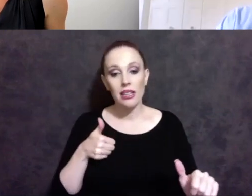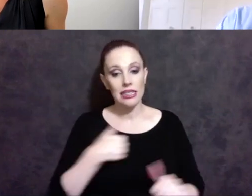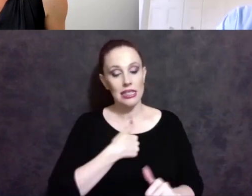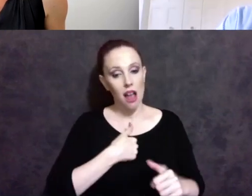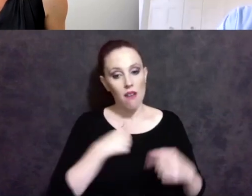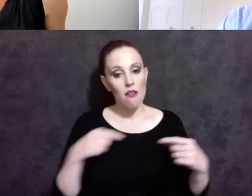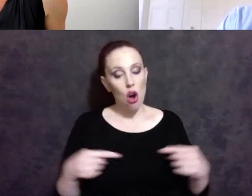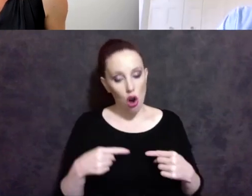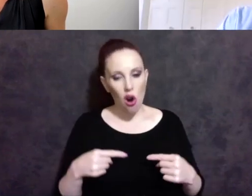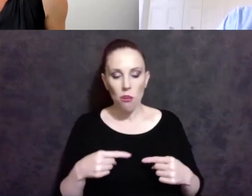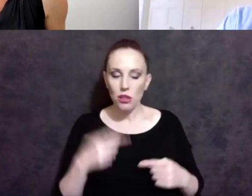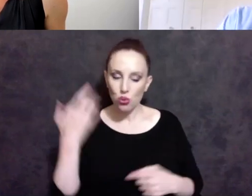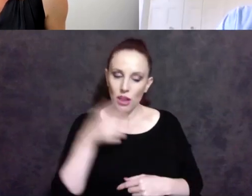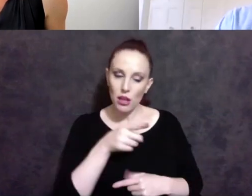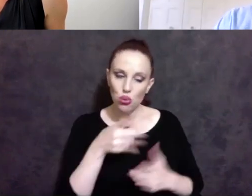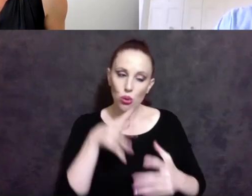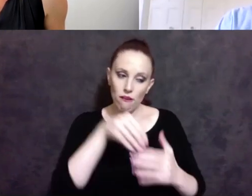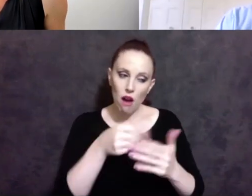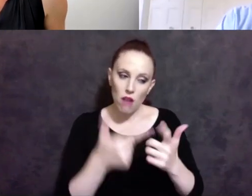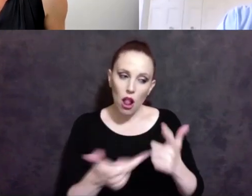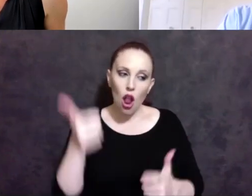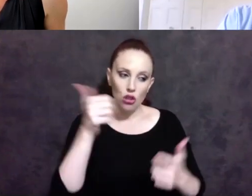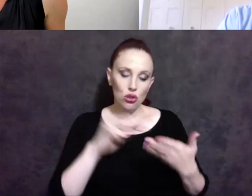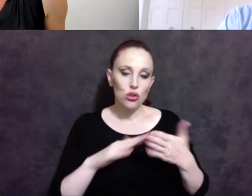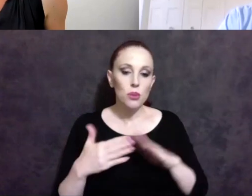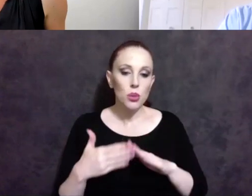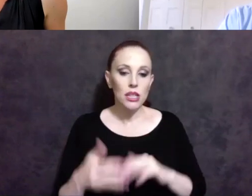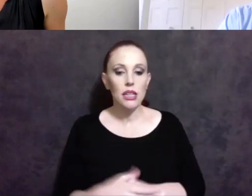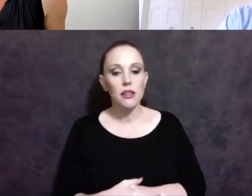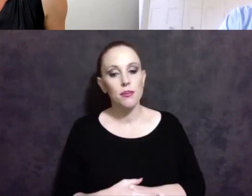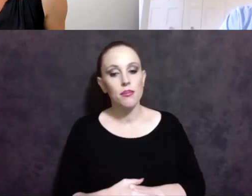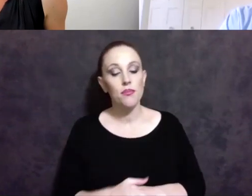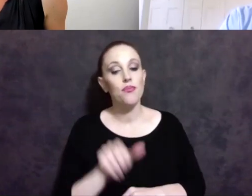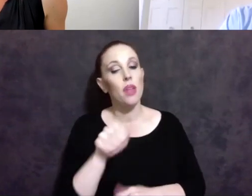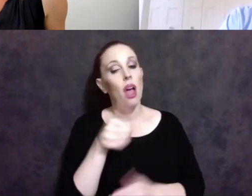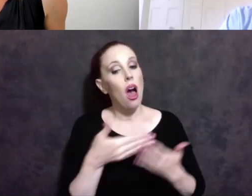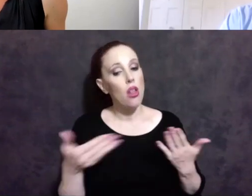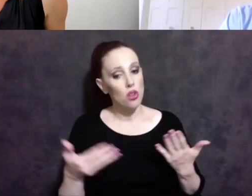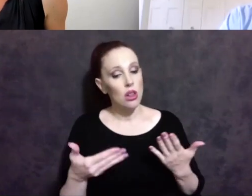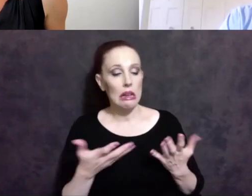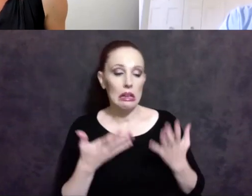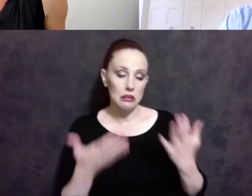of a larger community. The other thing that I would start doing is just really begin to